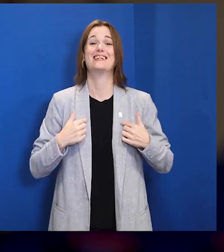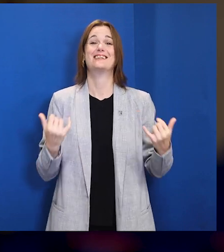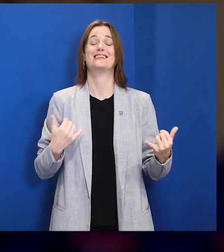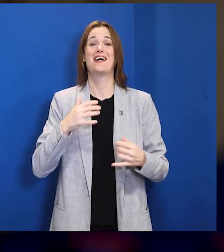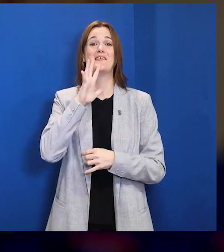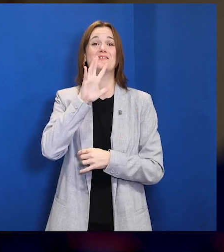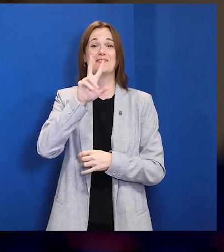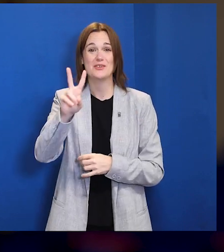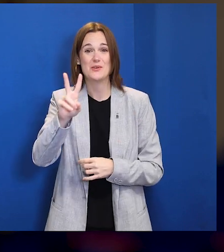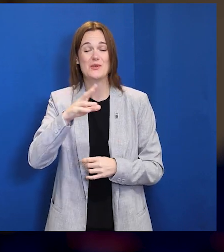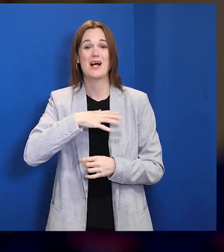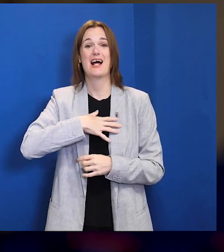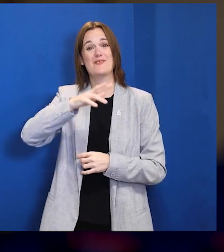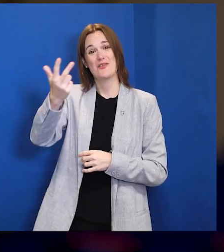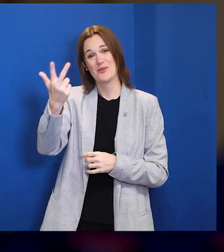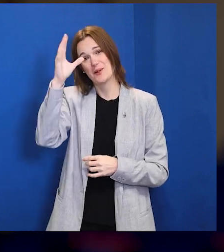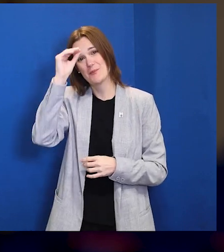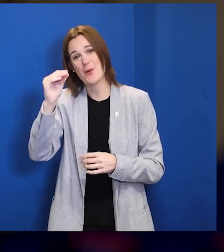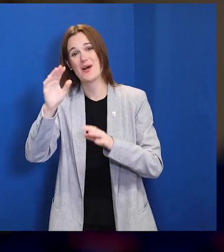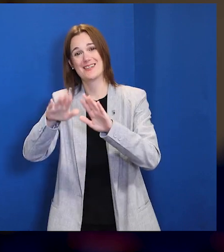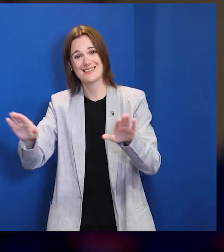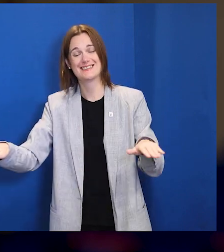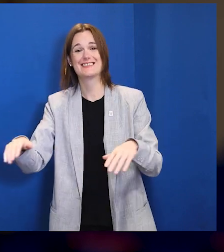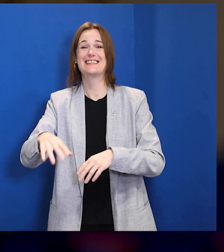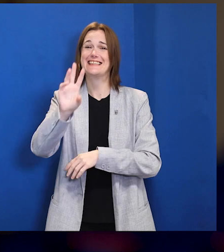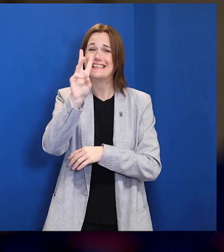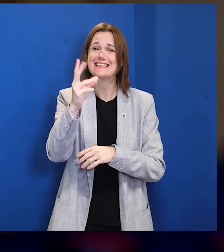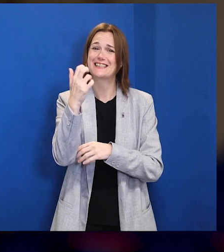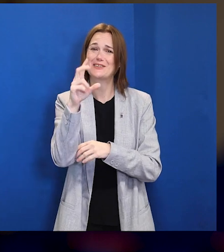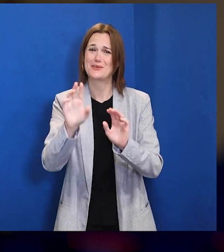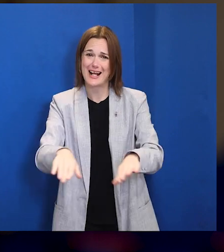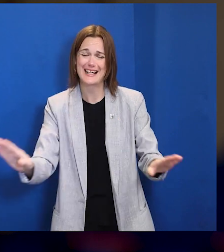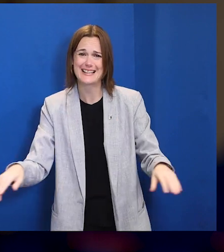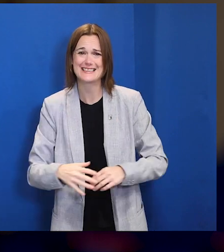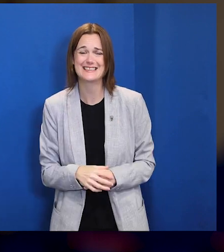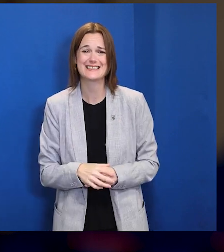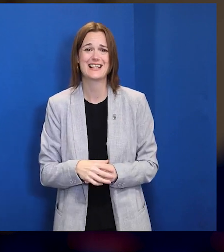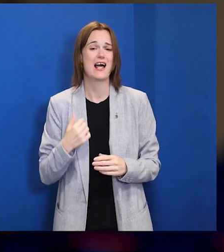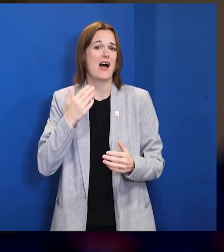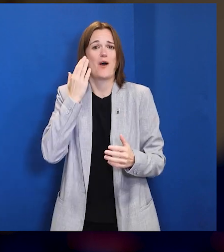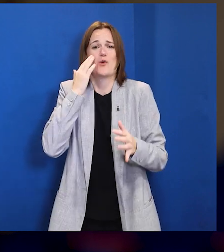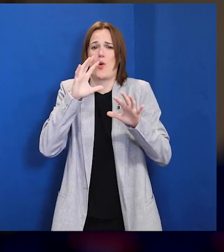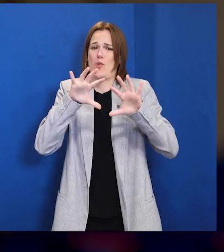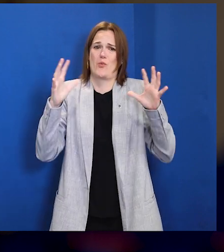a mother of three amazing young men, and six wonderful grandchildren. This tells me how quickly the world can change